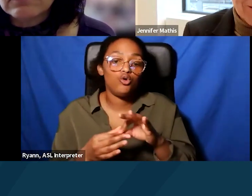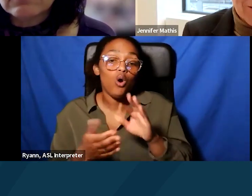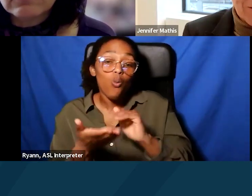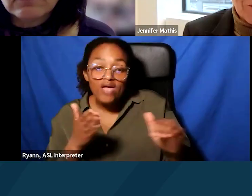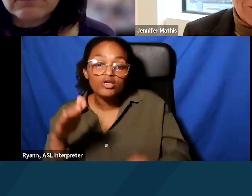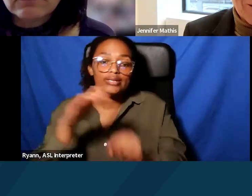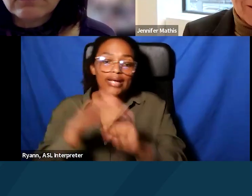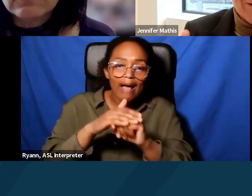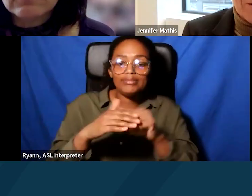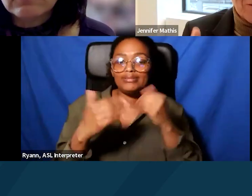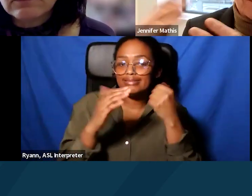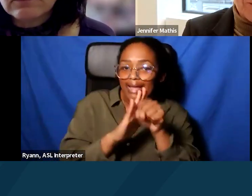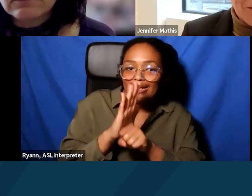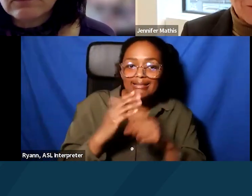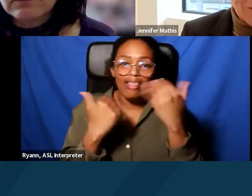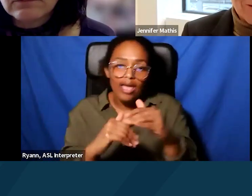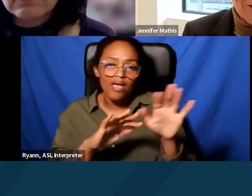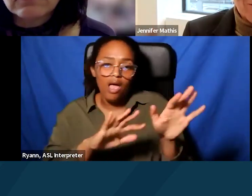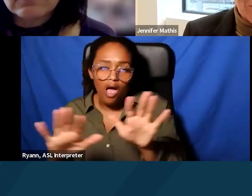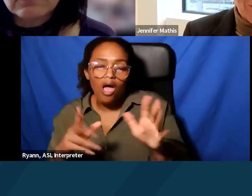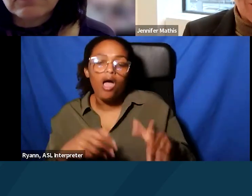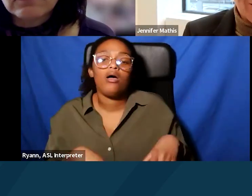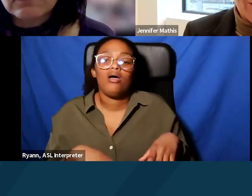certainly under Olmstead, there have been plenty of courts that have explained